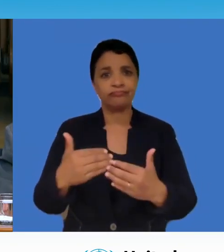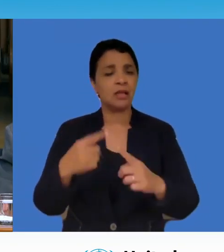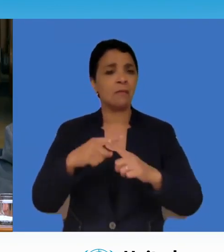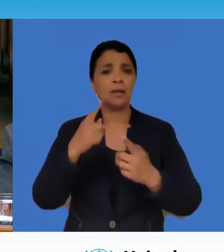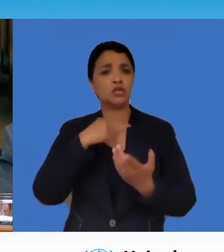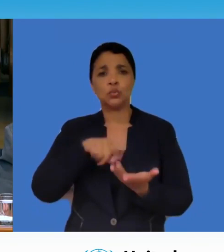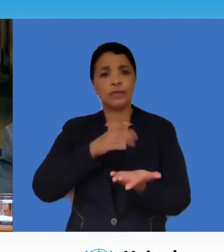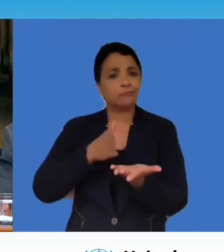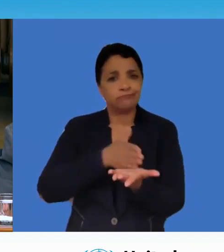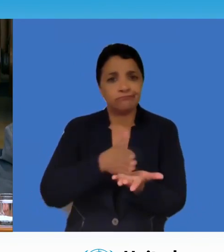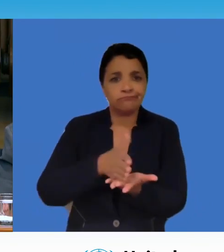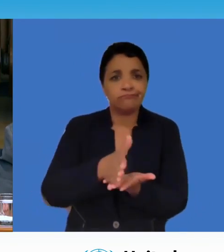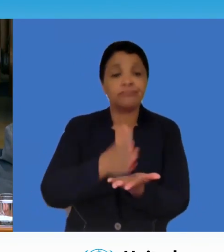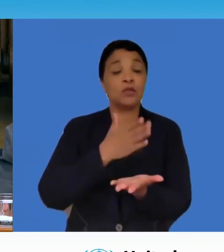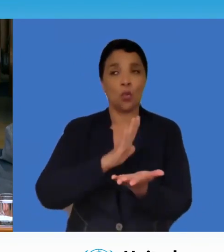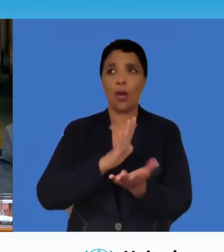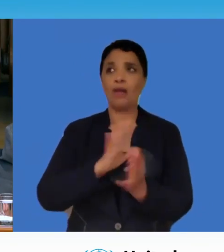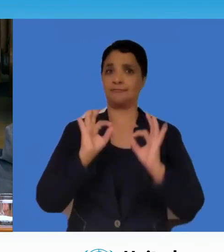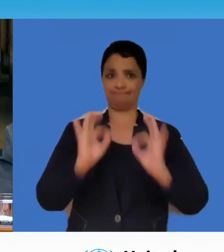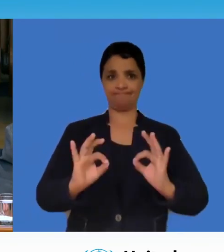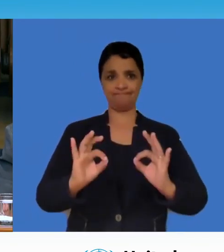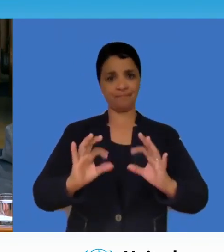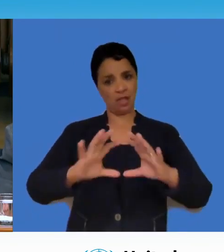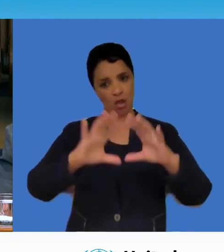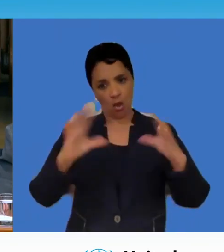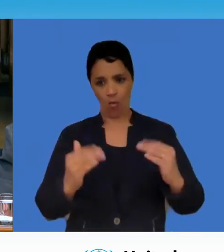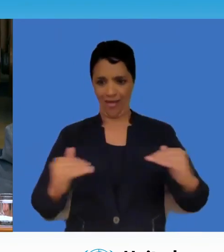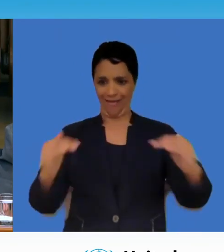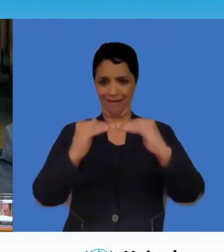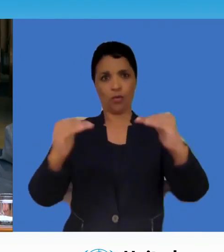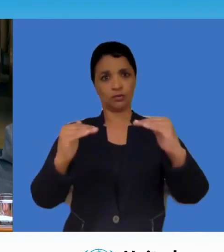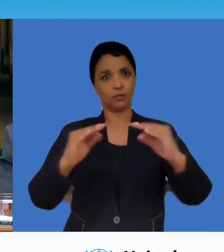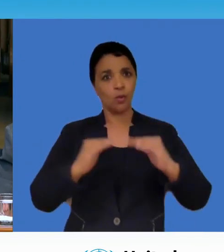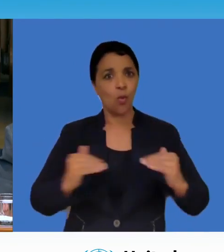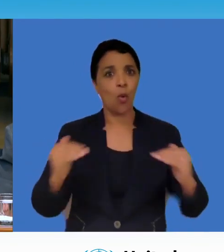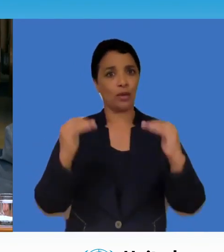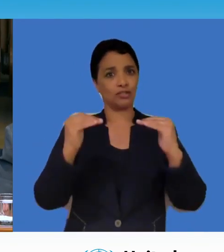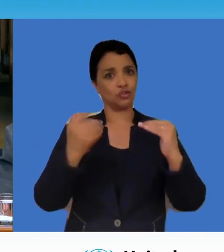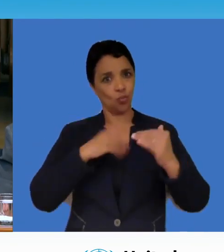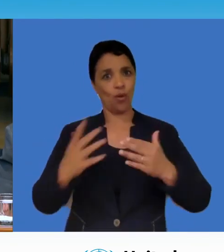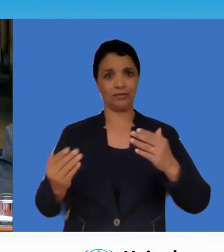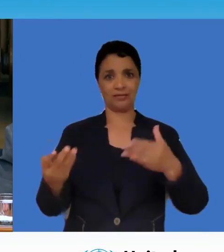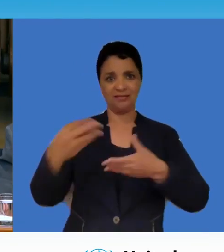and obviously our journey towards becoming a fully disability inclusive and Equitable organization is